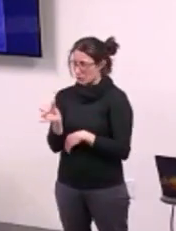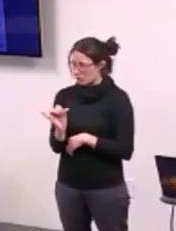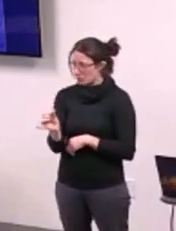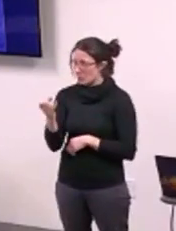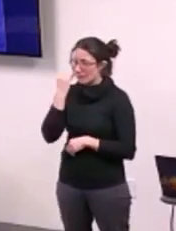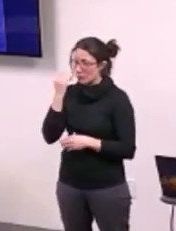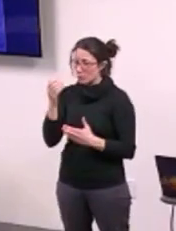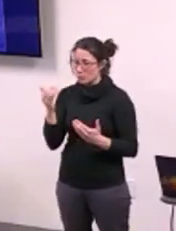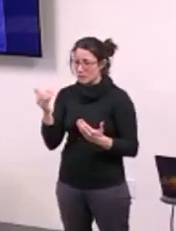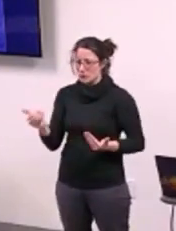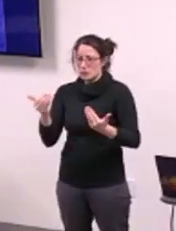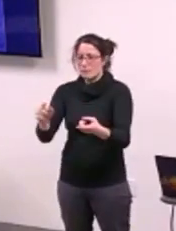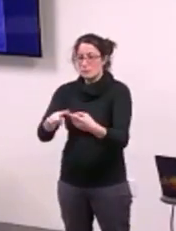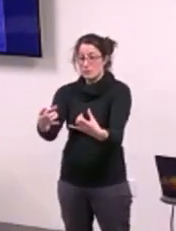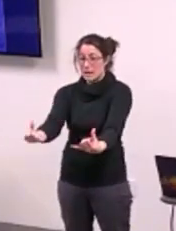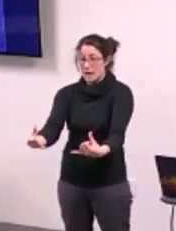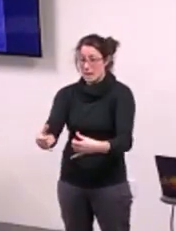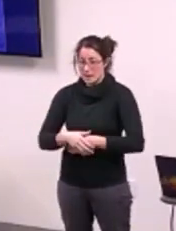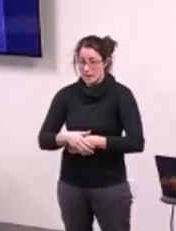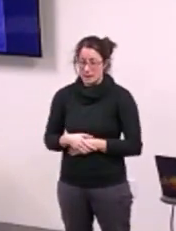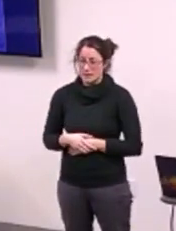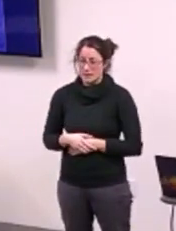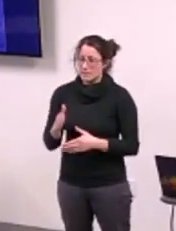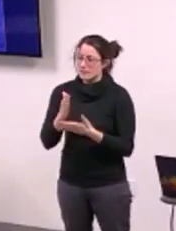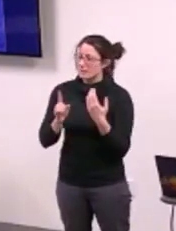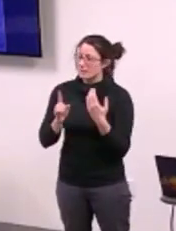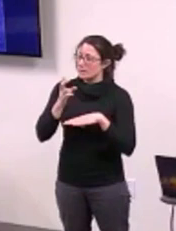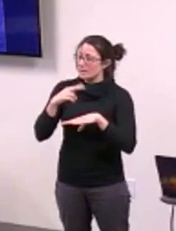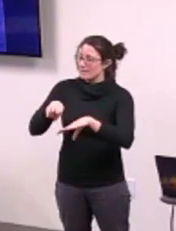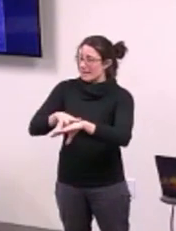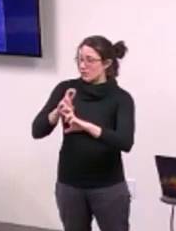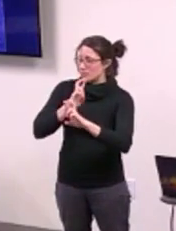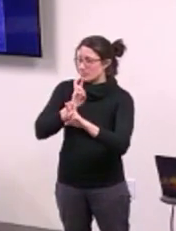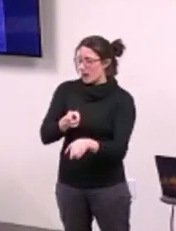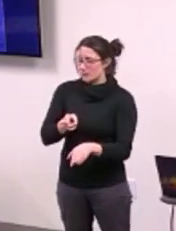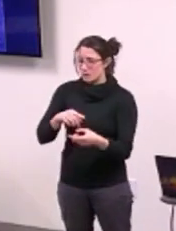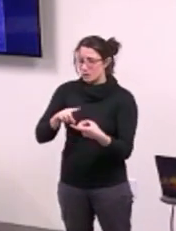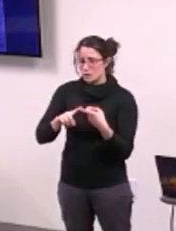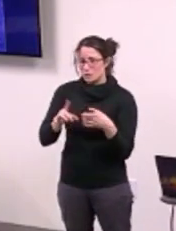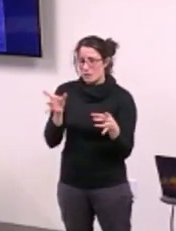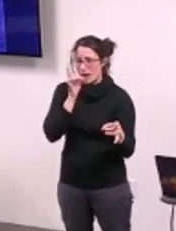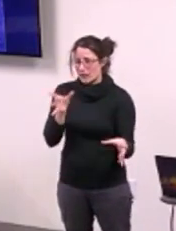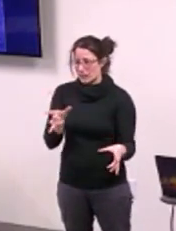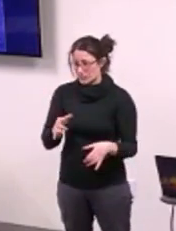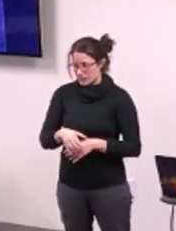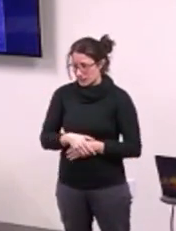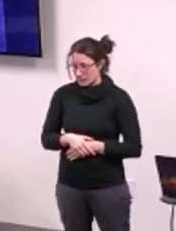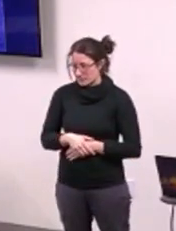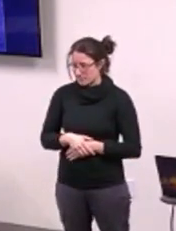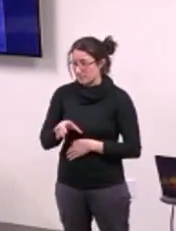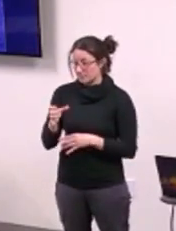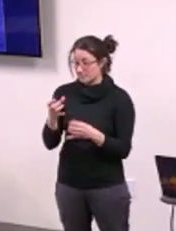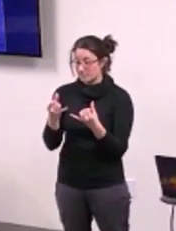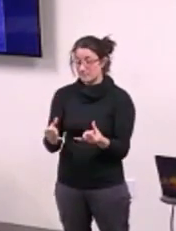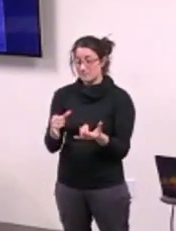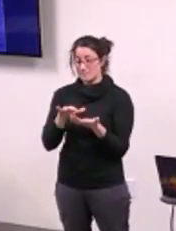Some of the very natural responses to violence that are now deemed illegal.